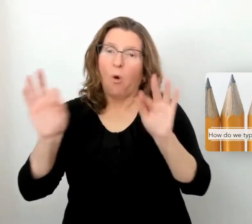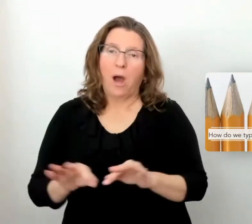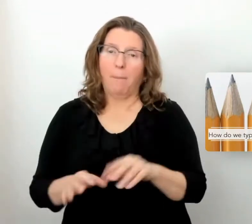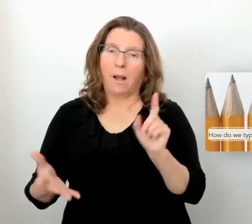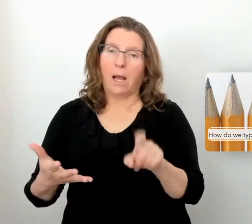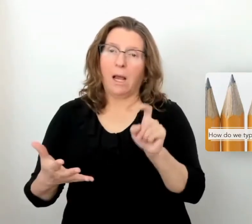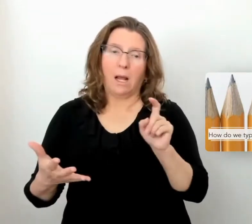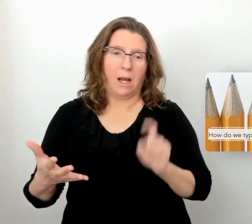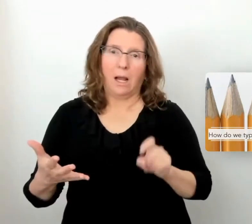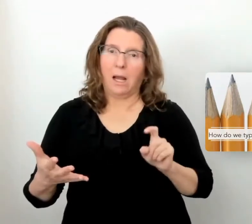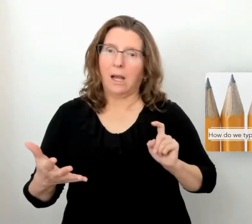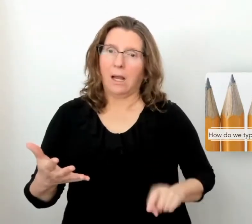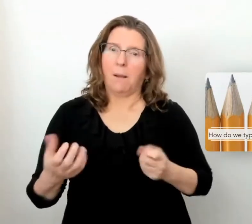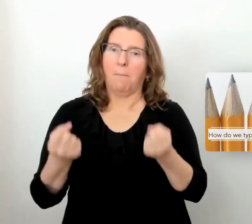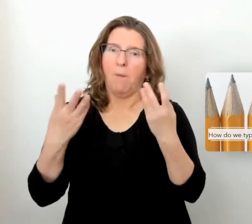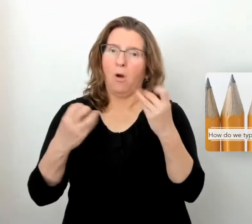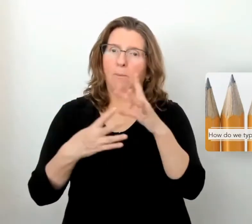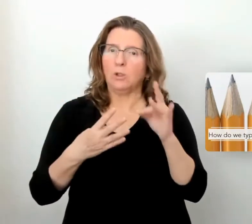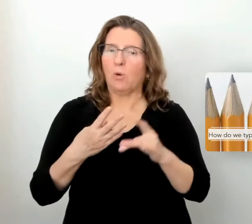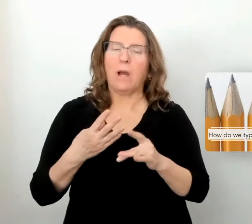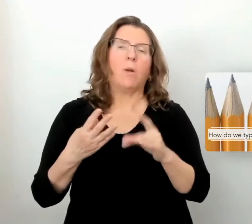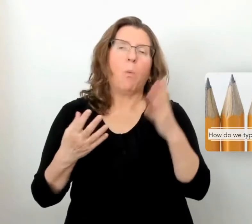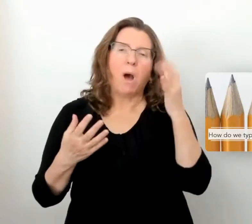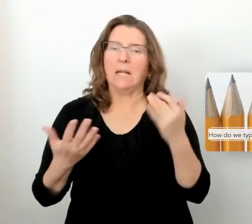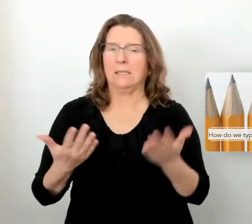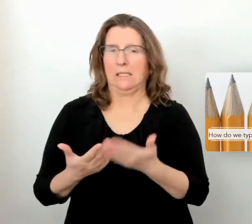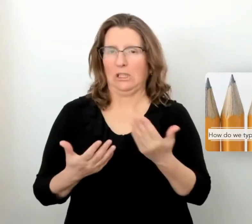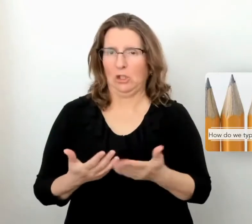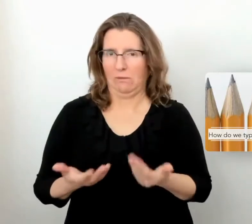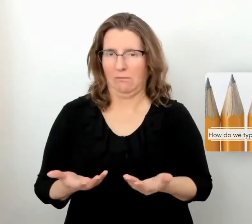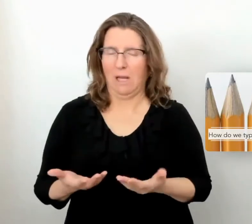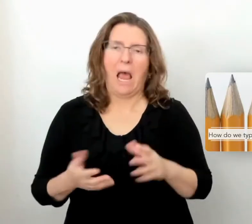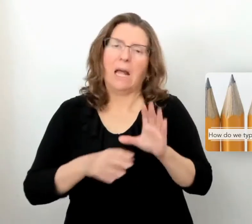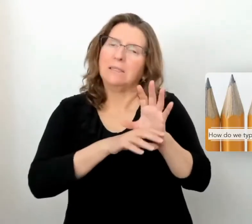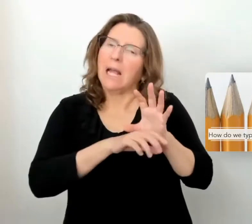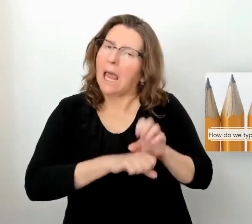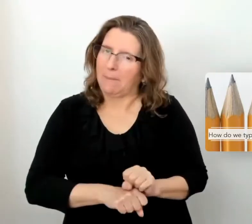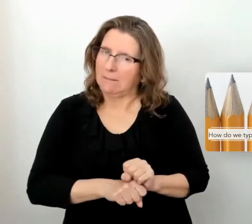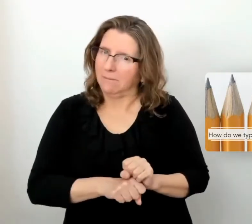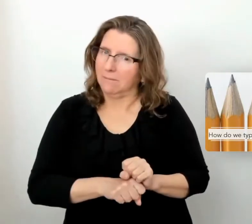How informative is it to demonstrate learning through clicking the right multiple choice answer with a mouse.